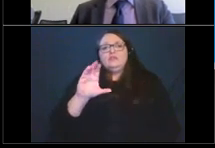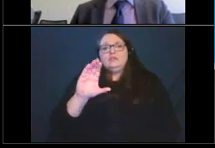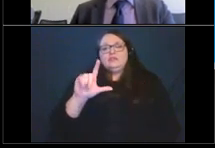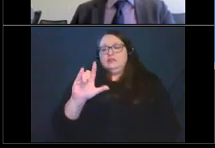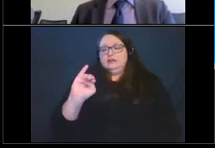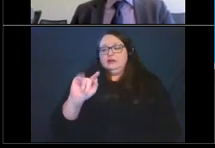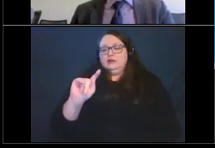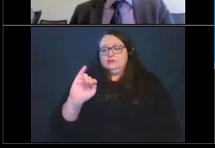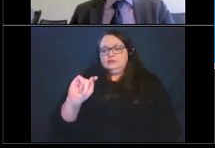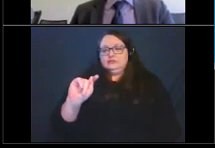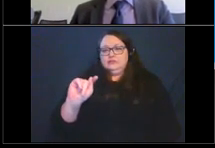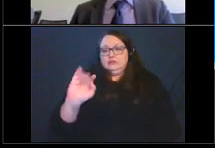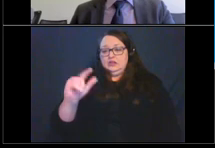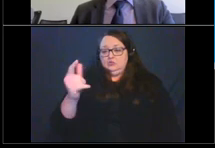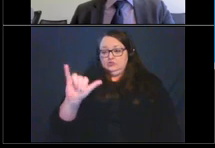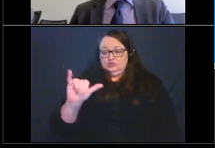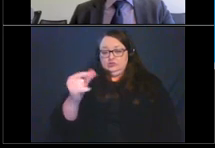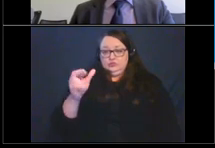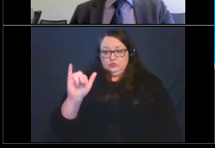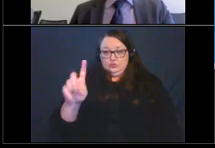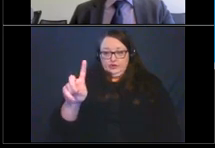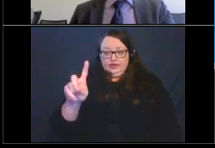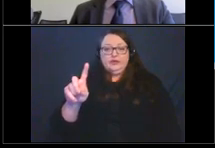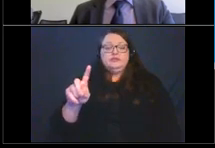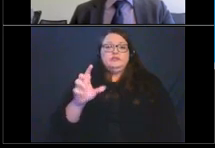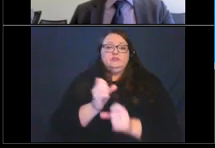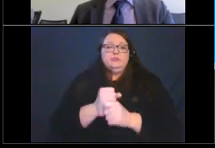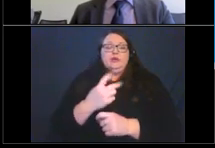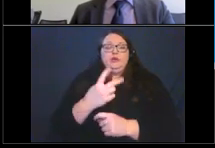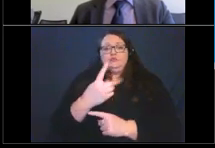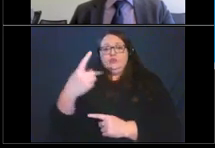those points in and create a 2.5 kilometer grid with as well. So there are several